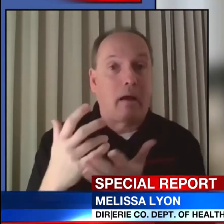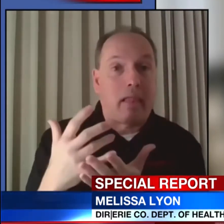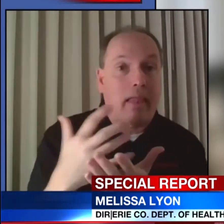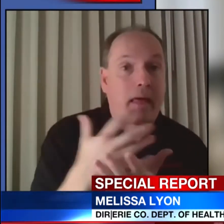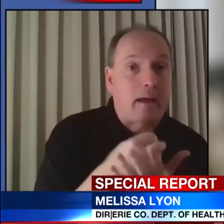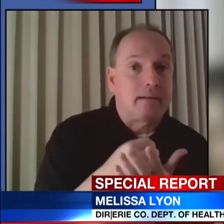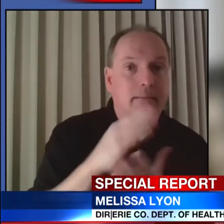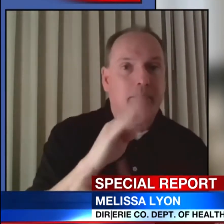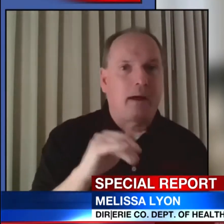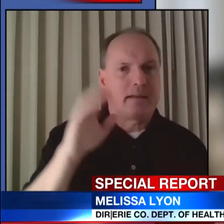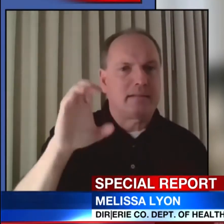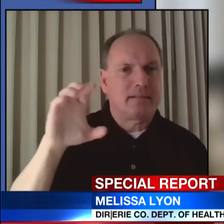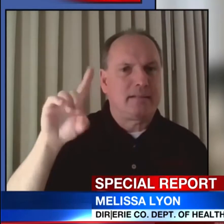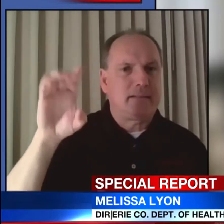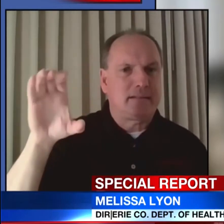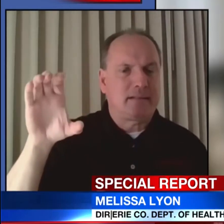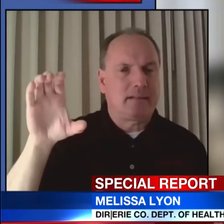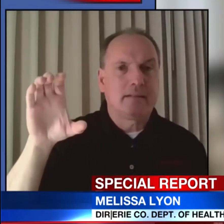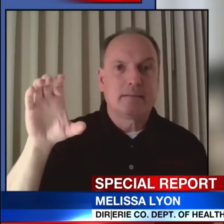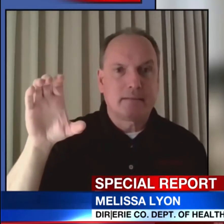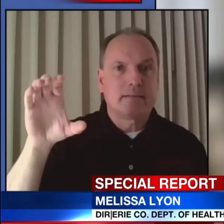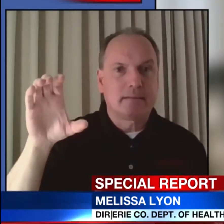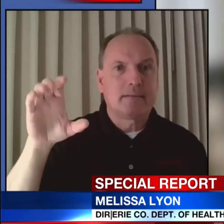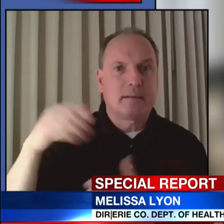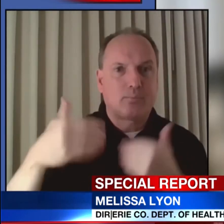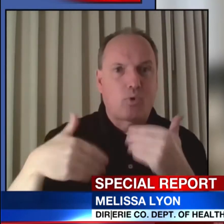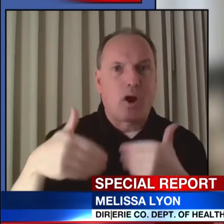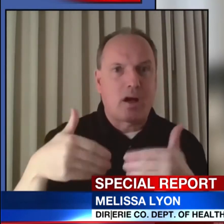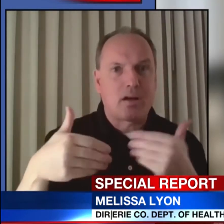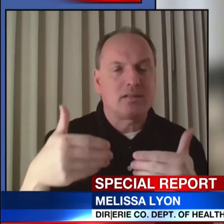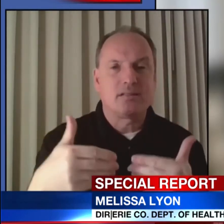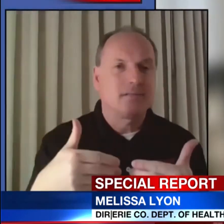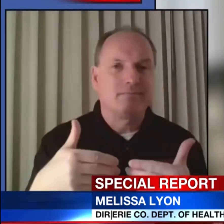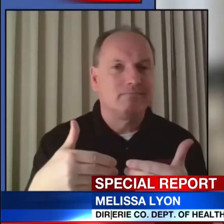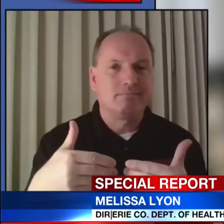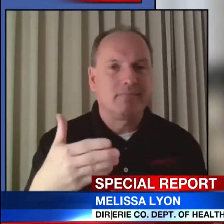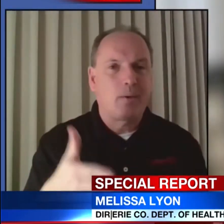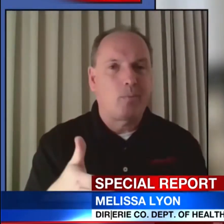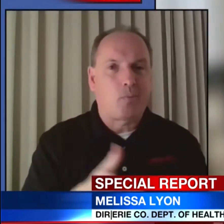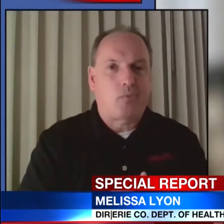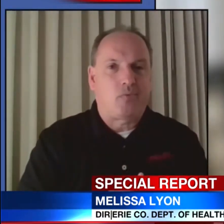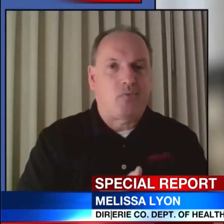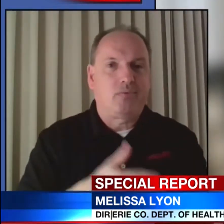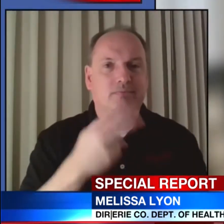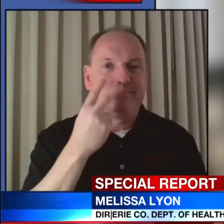FAST. IF YOU CAN IMAGINE THE NUMBER OF SAMPLES THE CDC IS RECEIVING AND HAVING TO